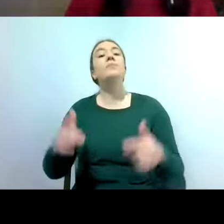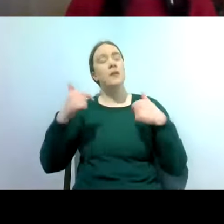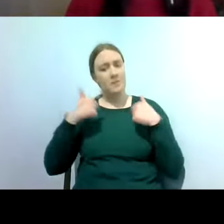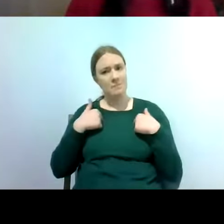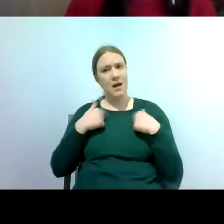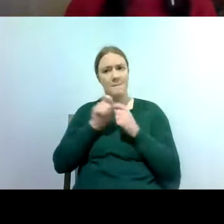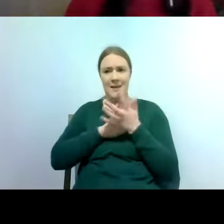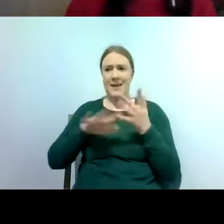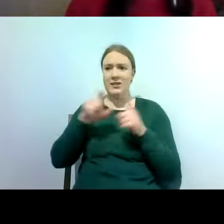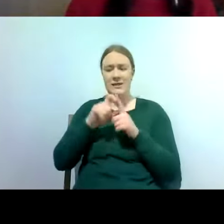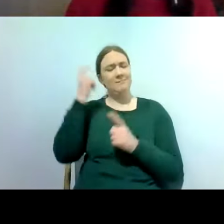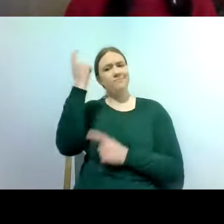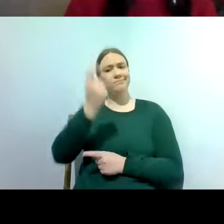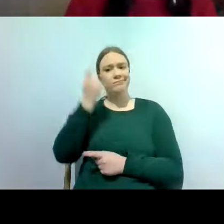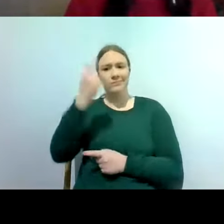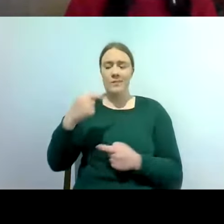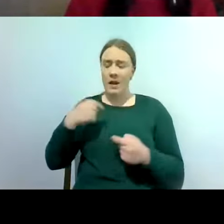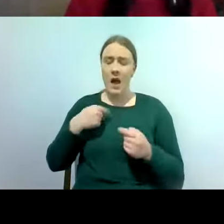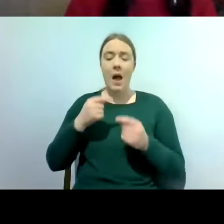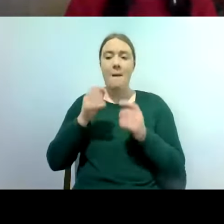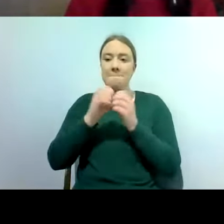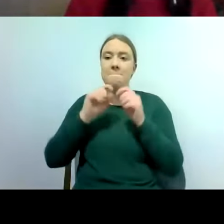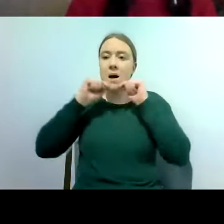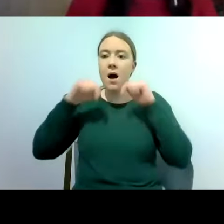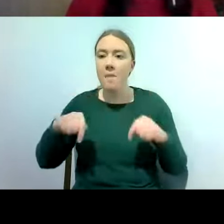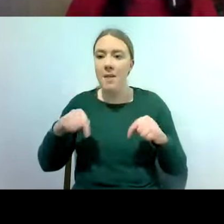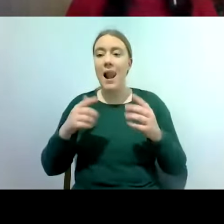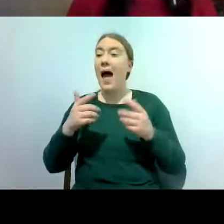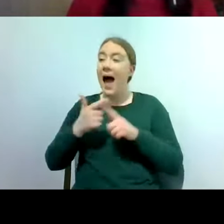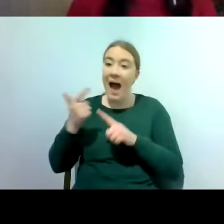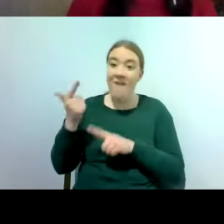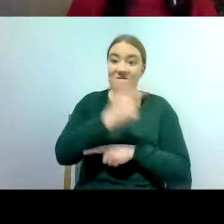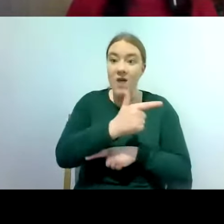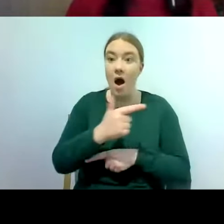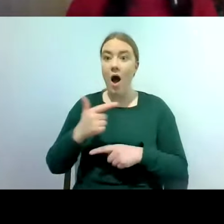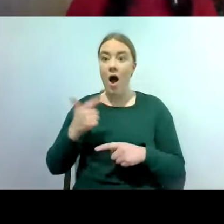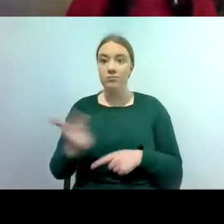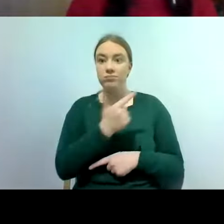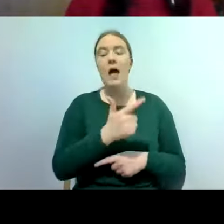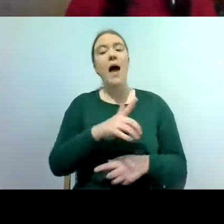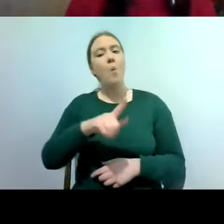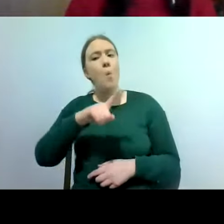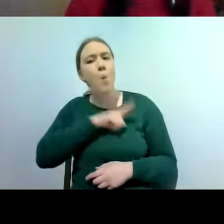the barbel's movement patterns would be and what might be driving differences in this movement